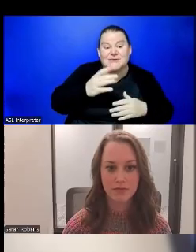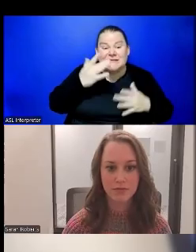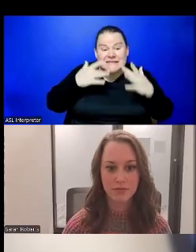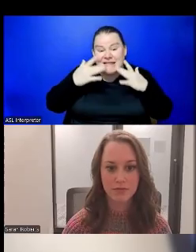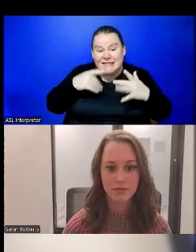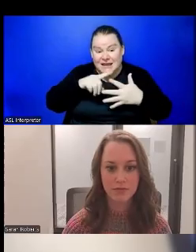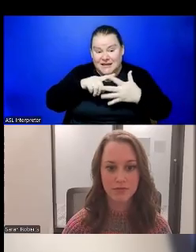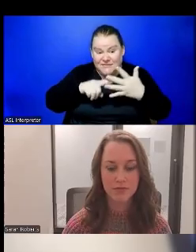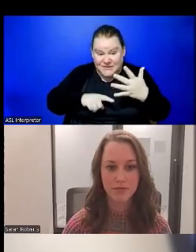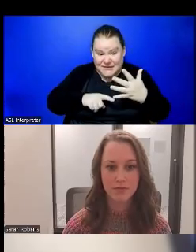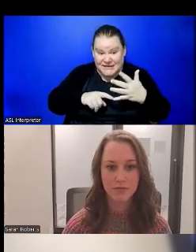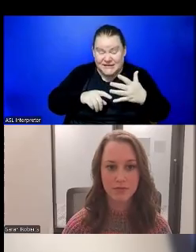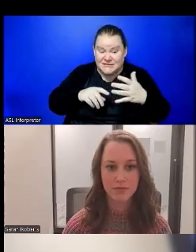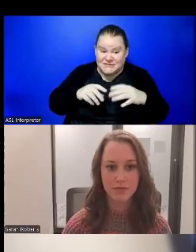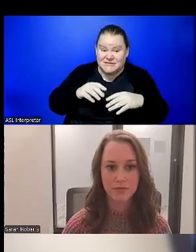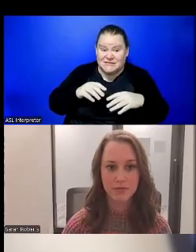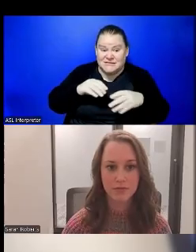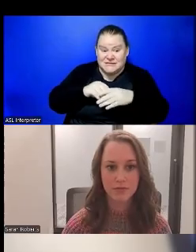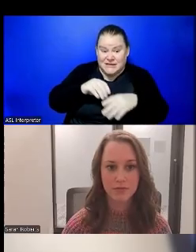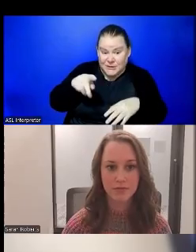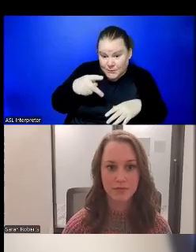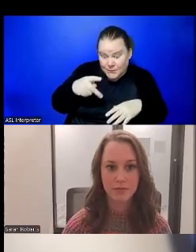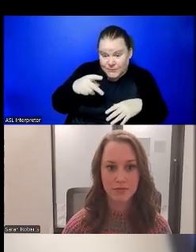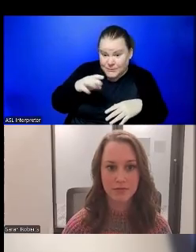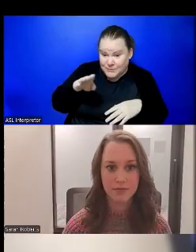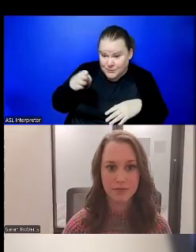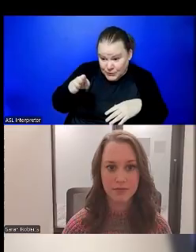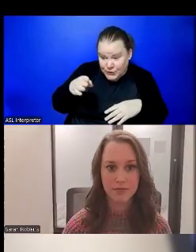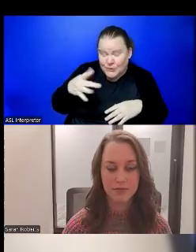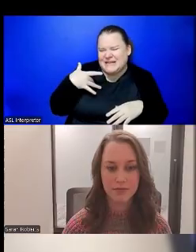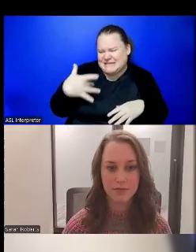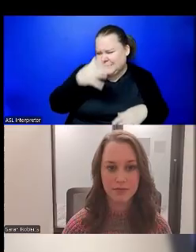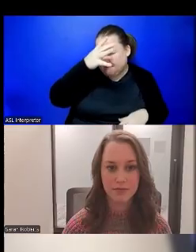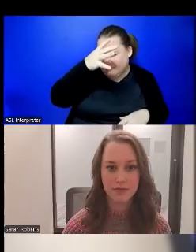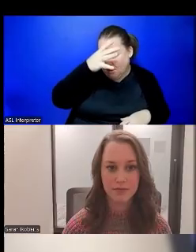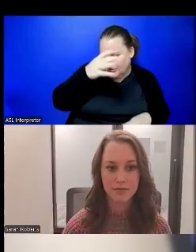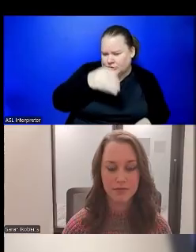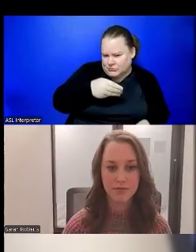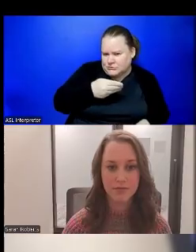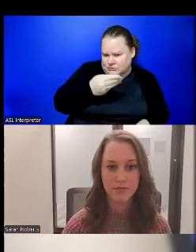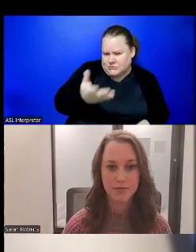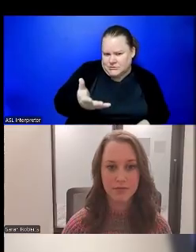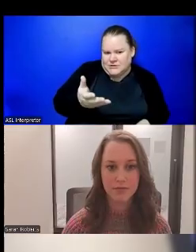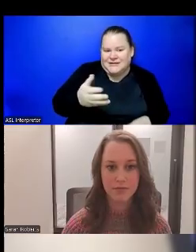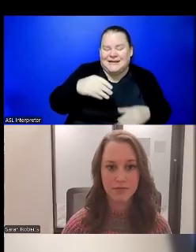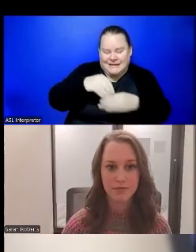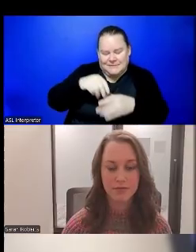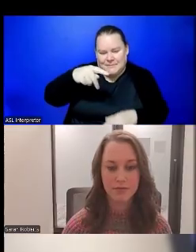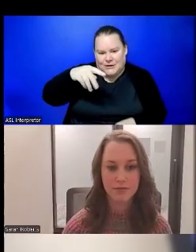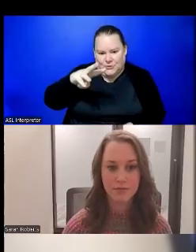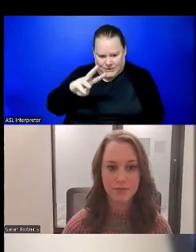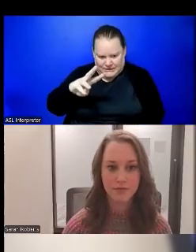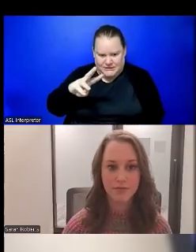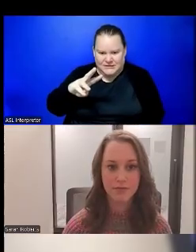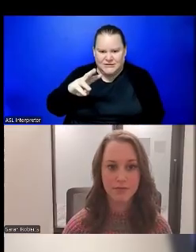normally paternally expressed that results in praderole syndrome, or lack of expression or mutation in the gene in red